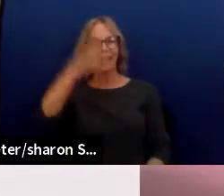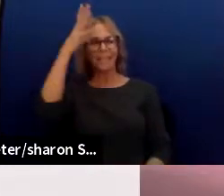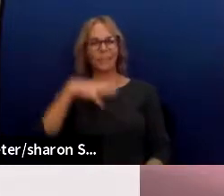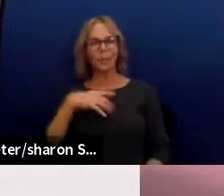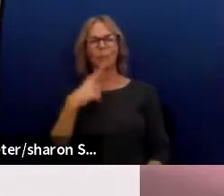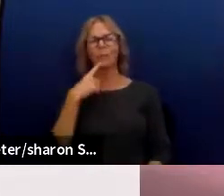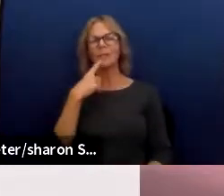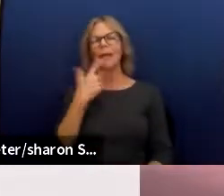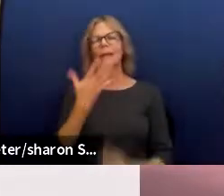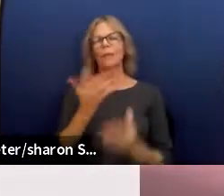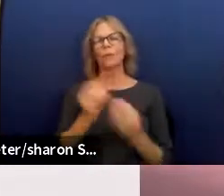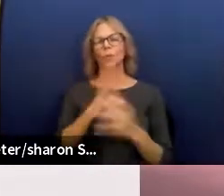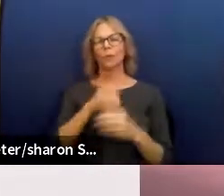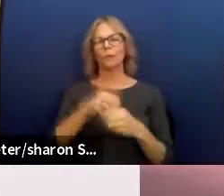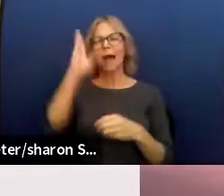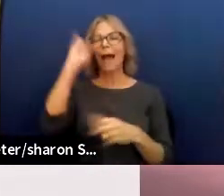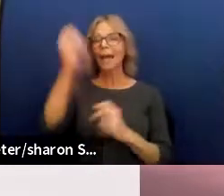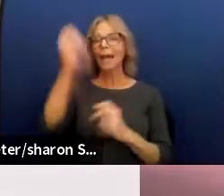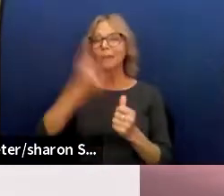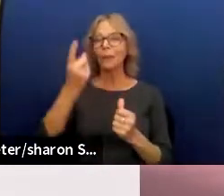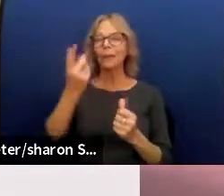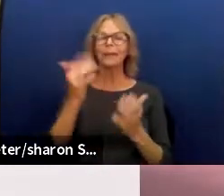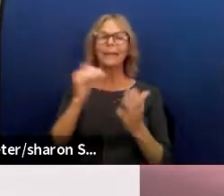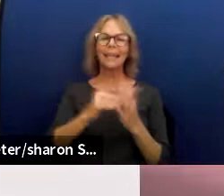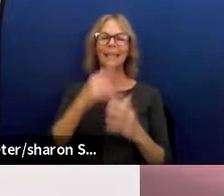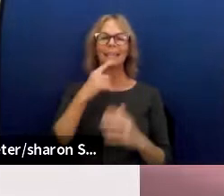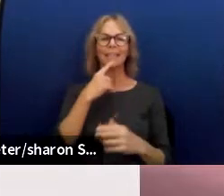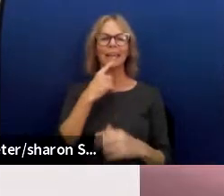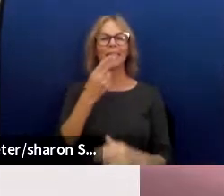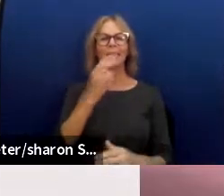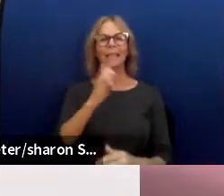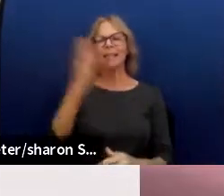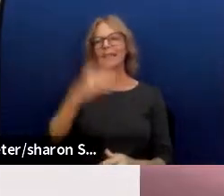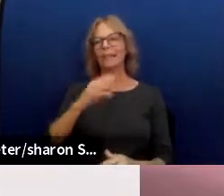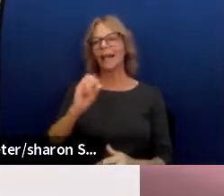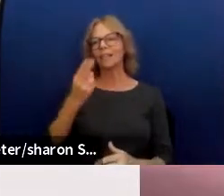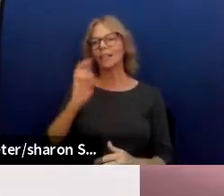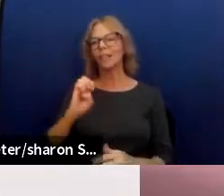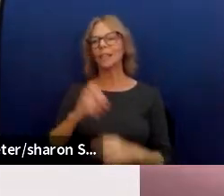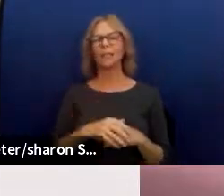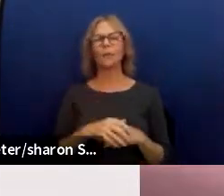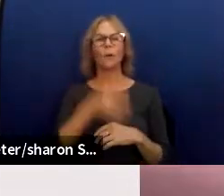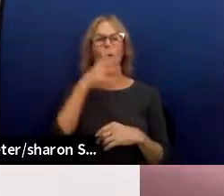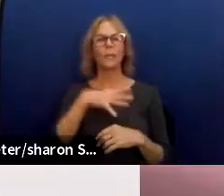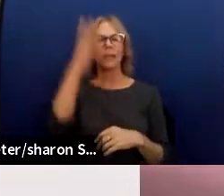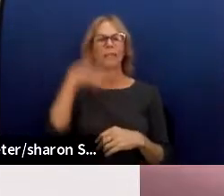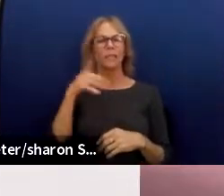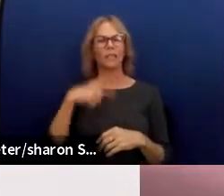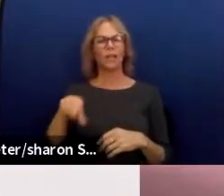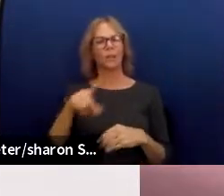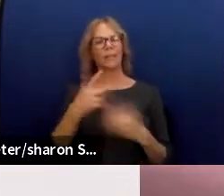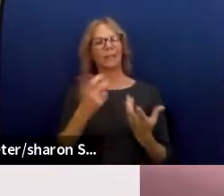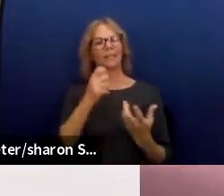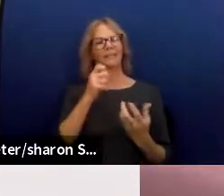inclusive, like Hi everyone, because again saying he/she or, ladies and gentlemen excludes the existence of people who do not